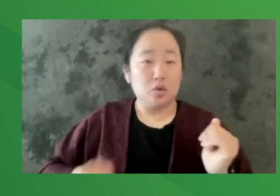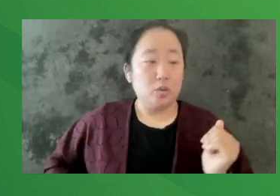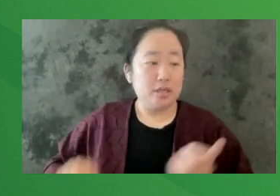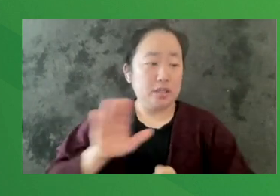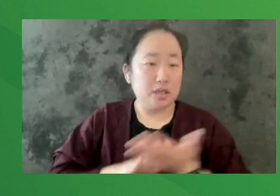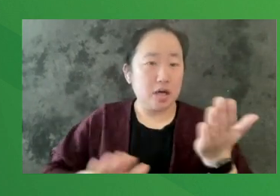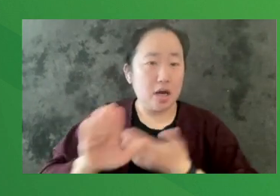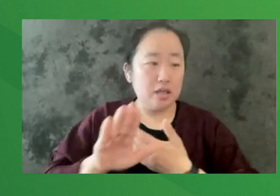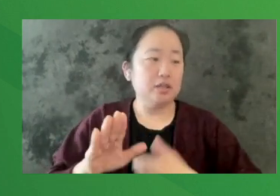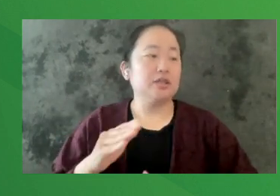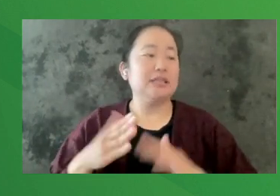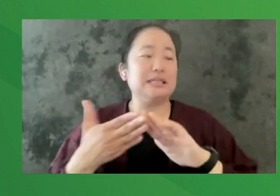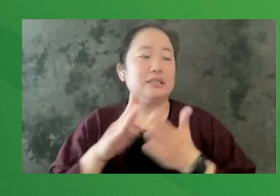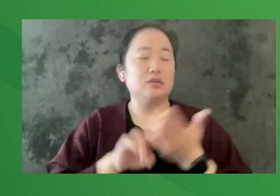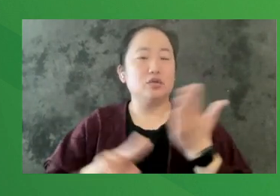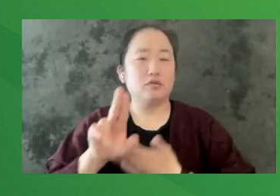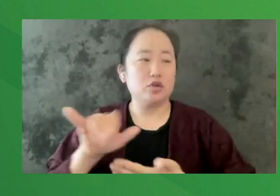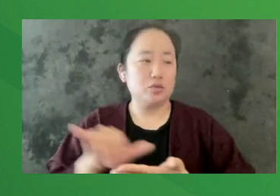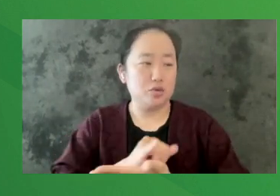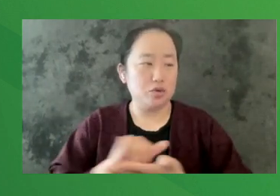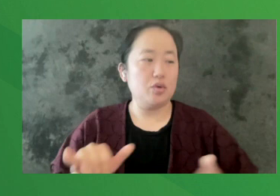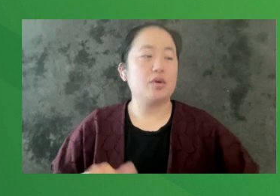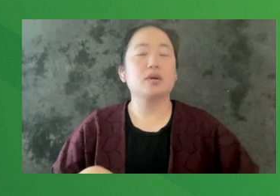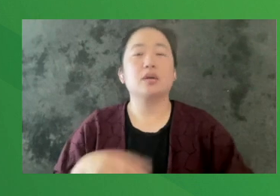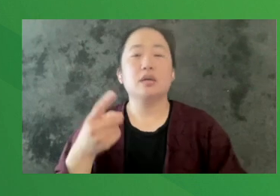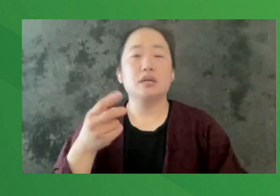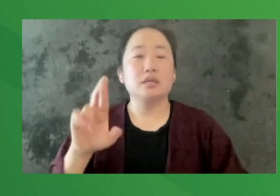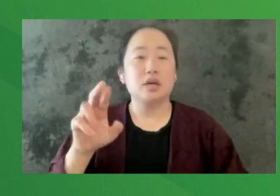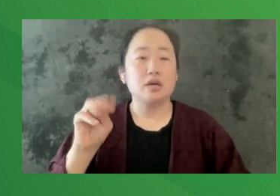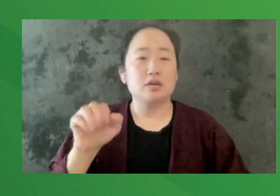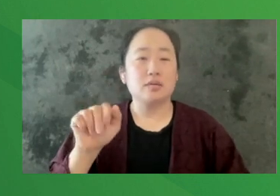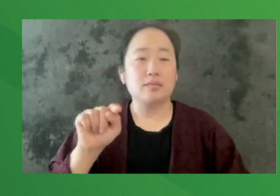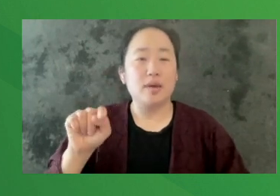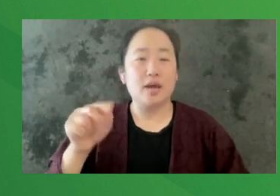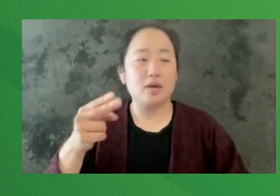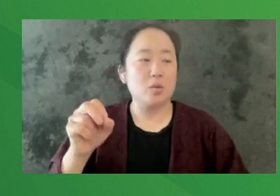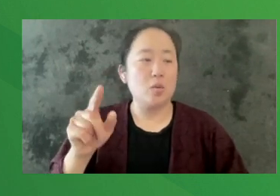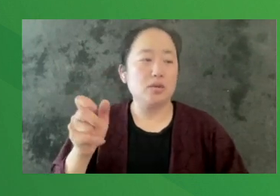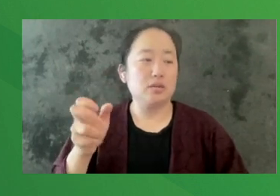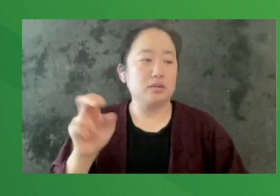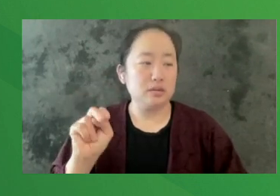York. And Dr Matt Hollstein, who is at Kent State University researching environmental